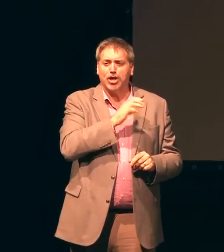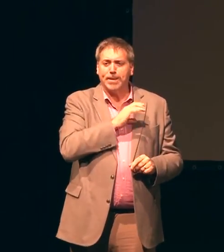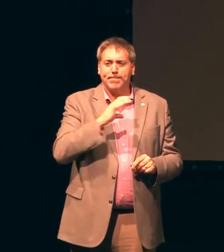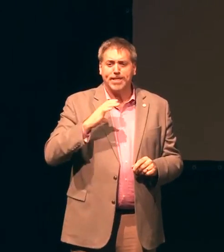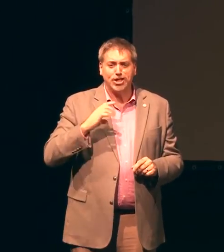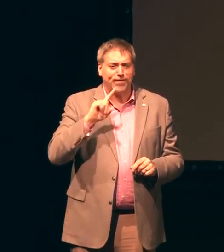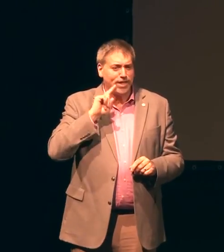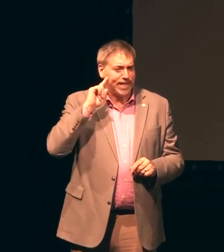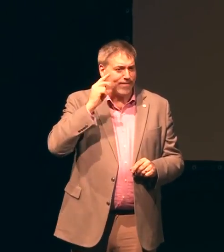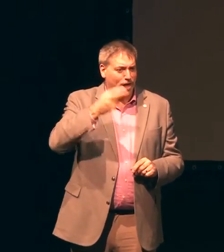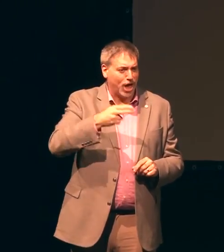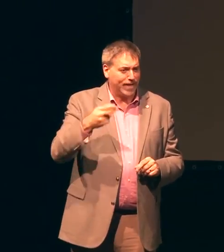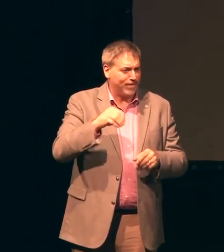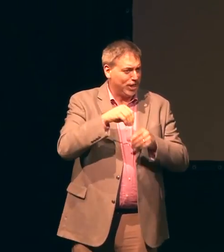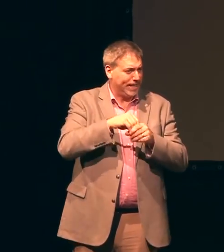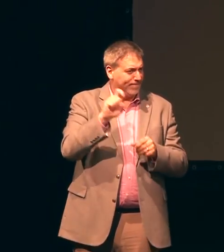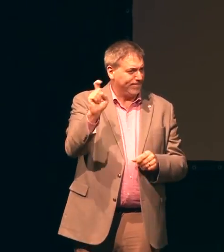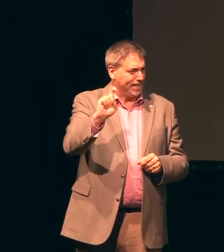director of the Arizona Commission for the Deaf